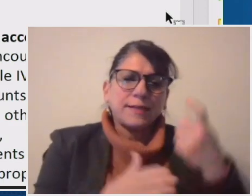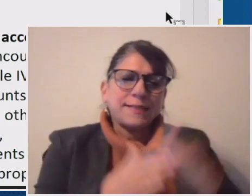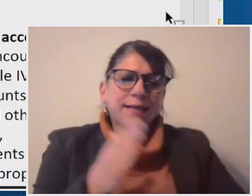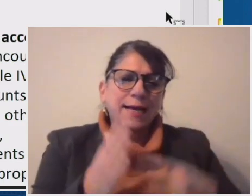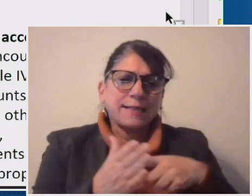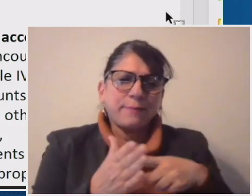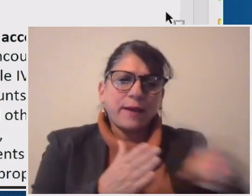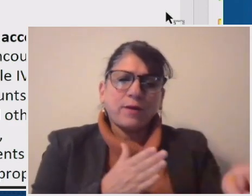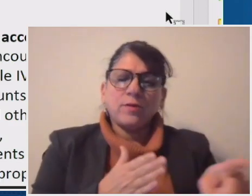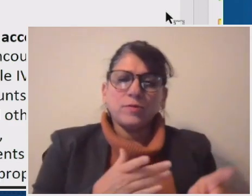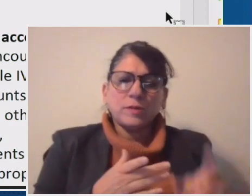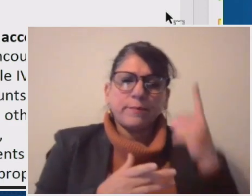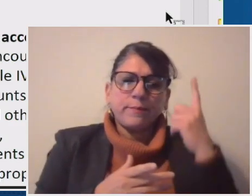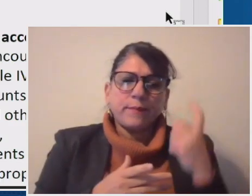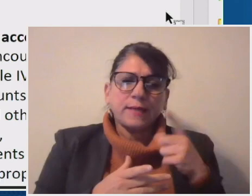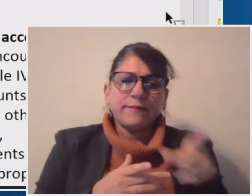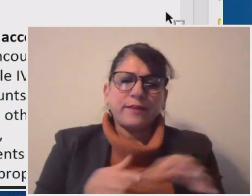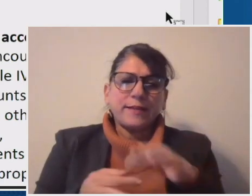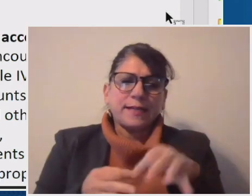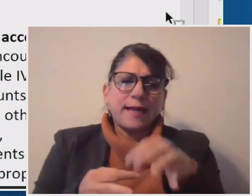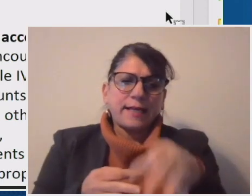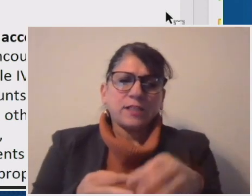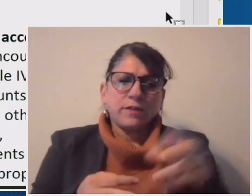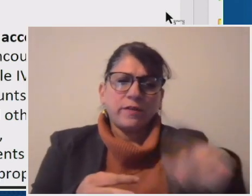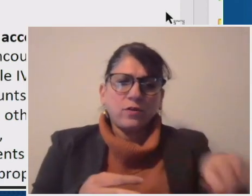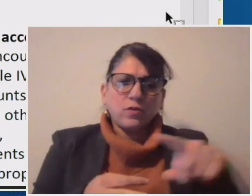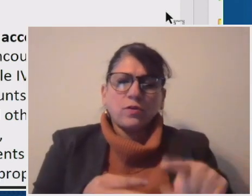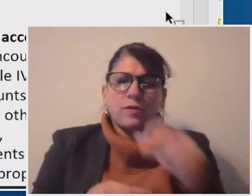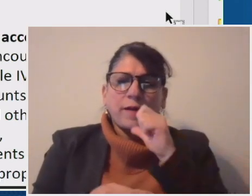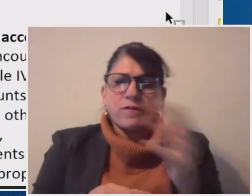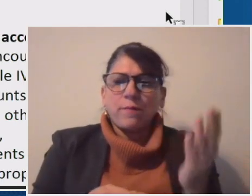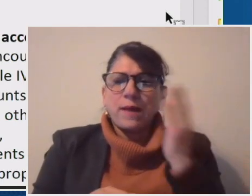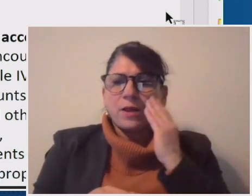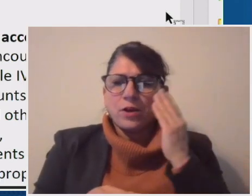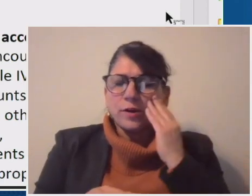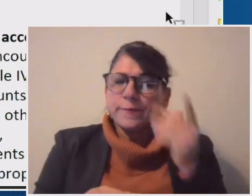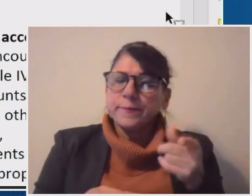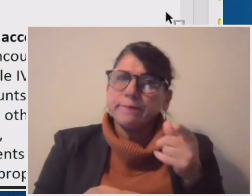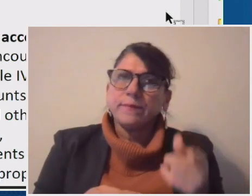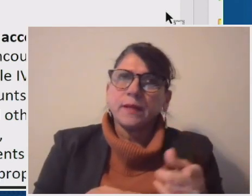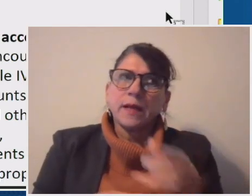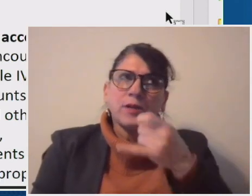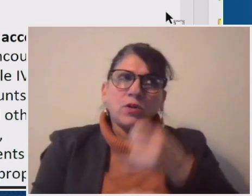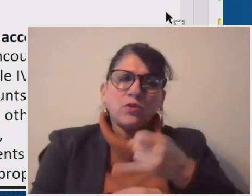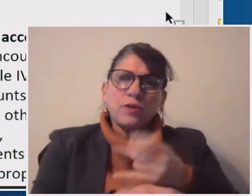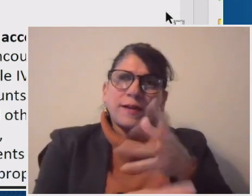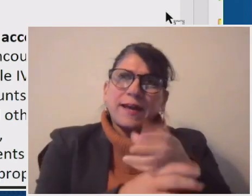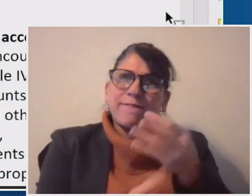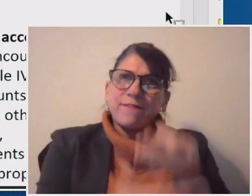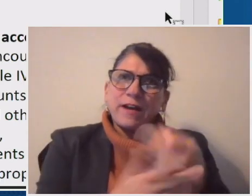regulations, institutions receive funding from the Department generally under what